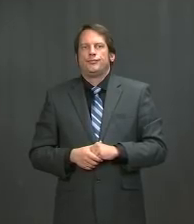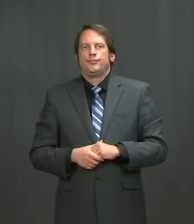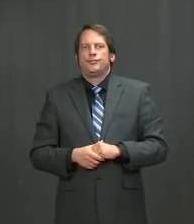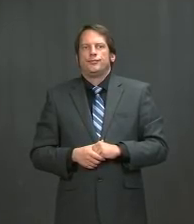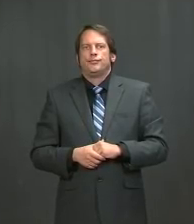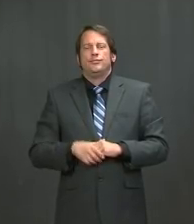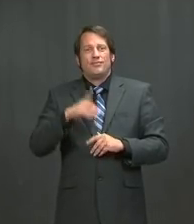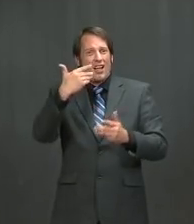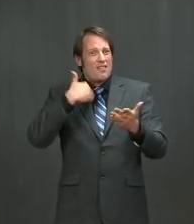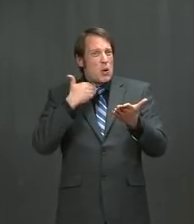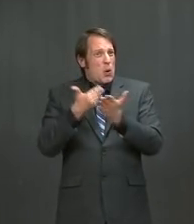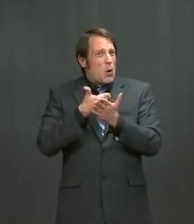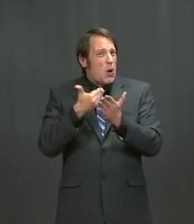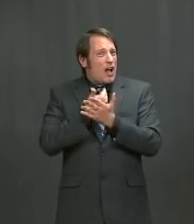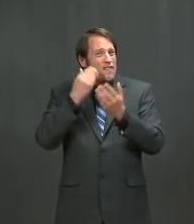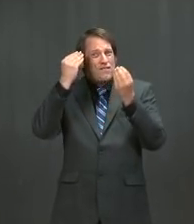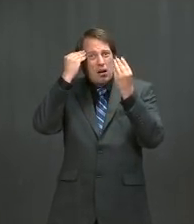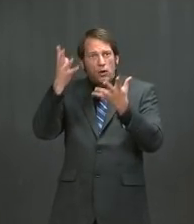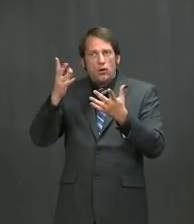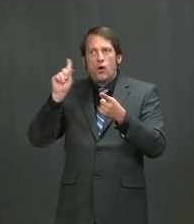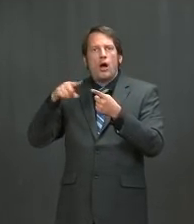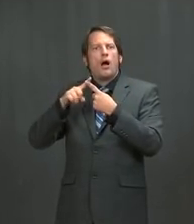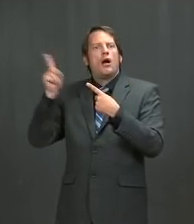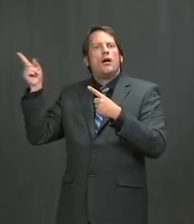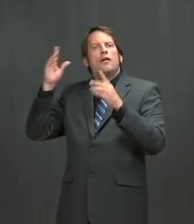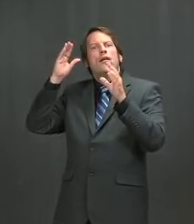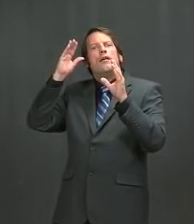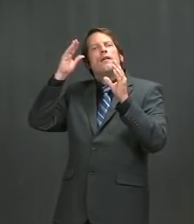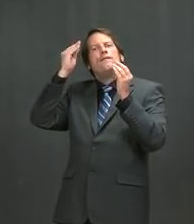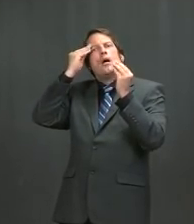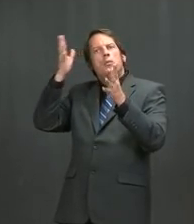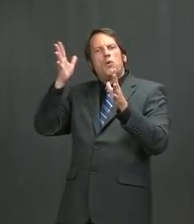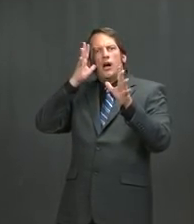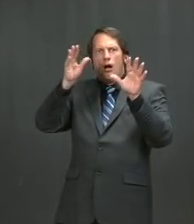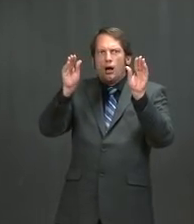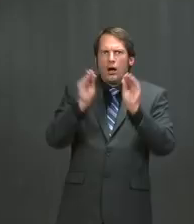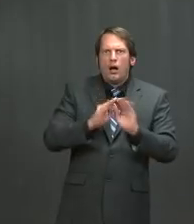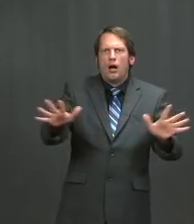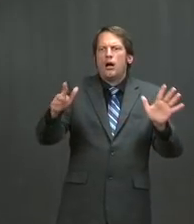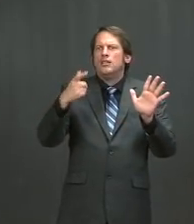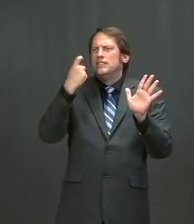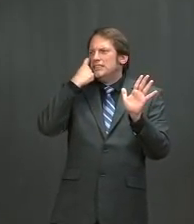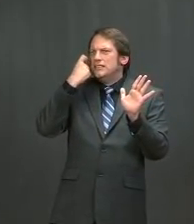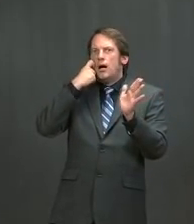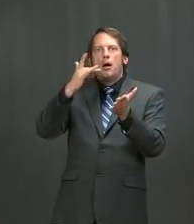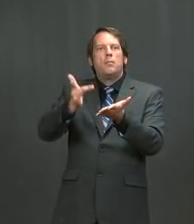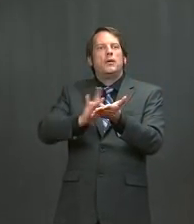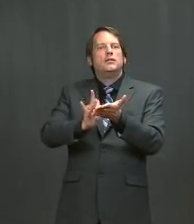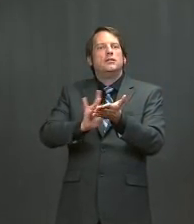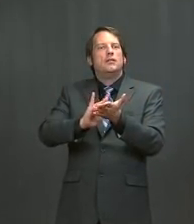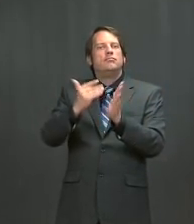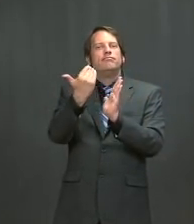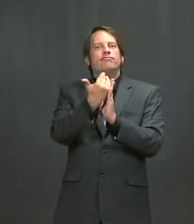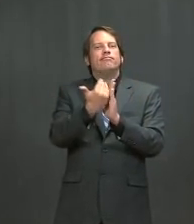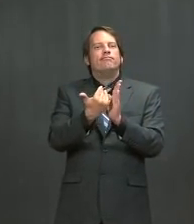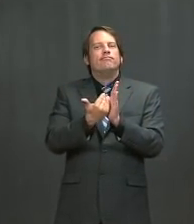will release his latest medical records, or any update on his plans to visit his medical provider? Ms. Psaki: I don't have an update.